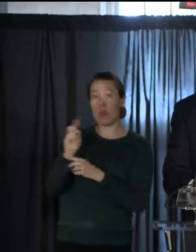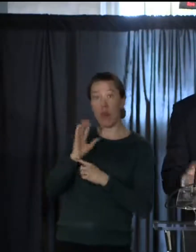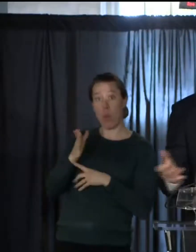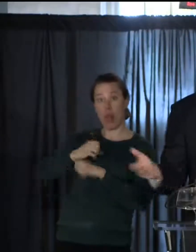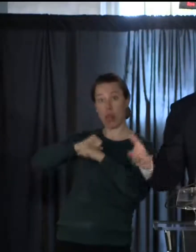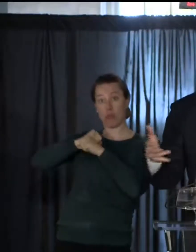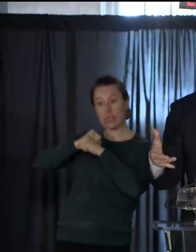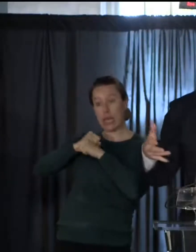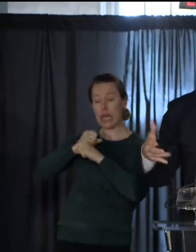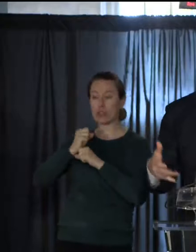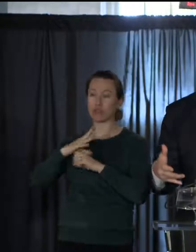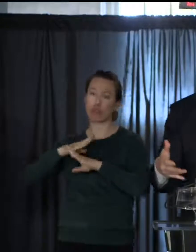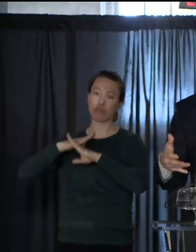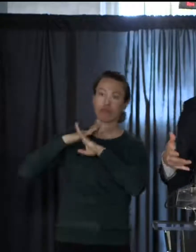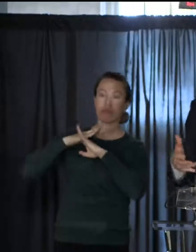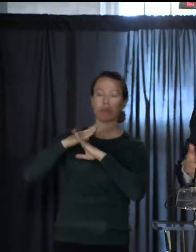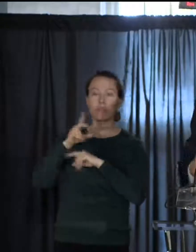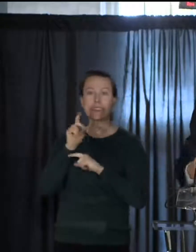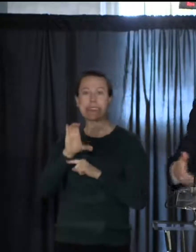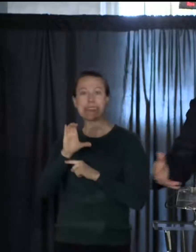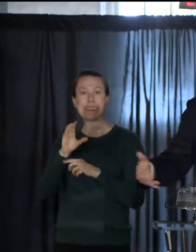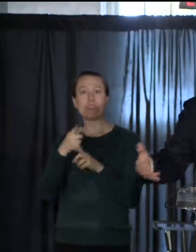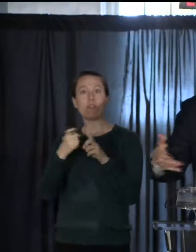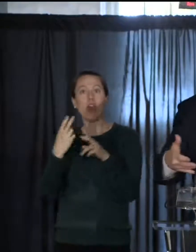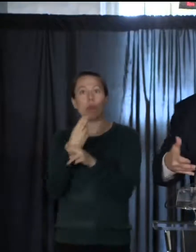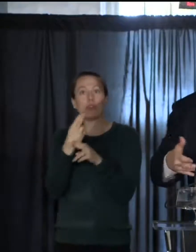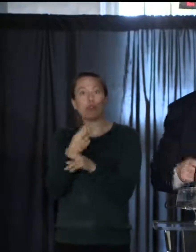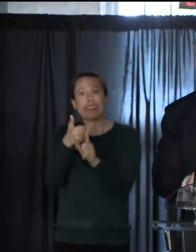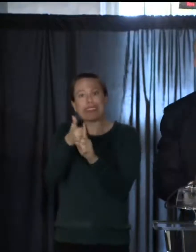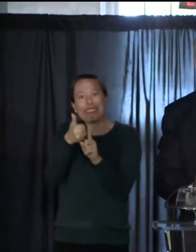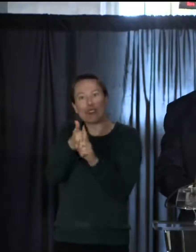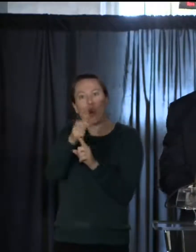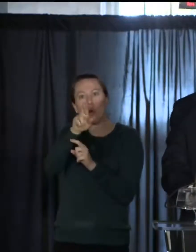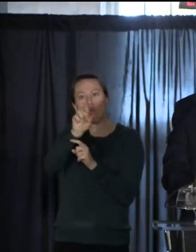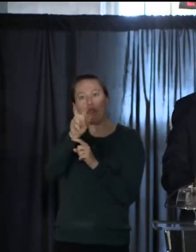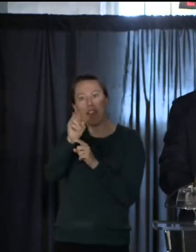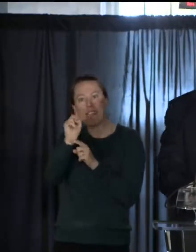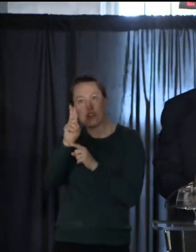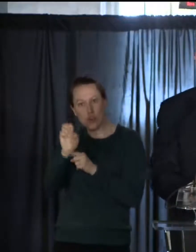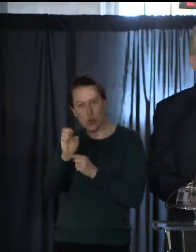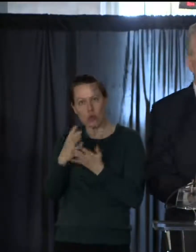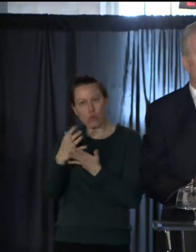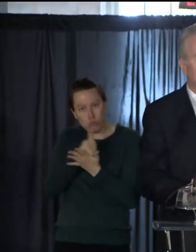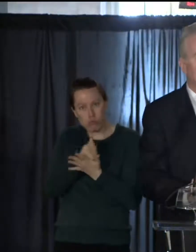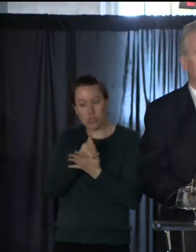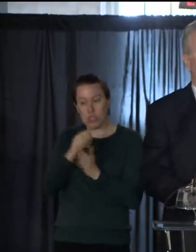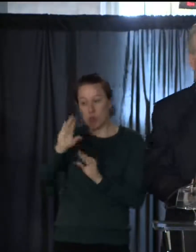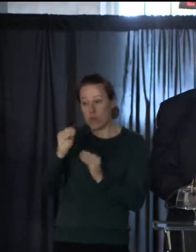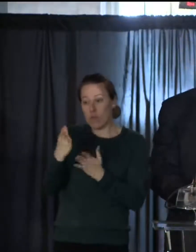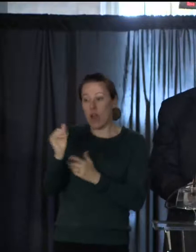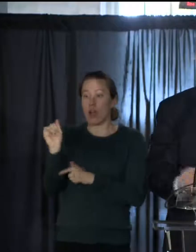PROHIBIT THE DISTRICT OF COLUMBIA FROM USING ITS OWN REVENUES TO PROVIDE ALL WOMEN WITH A FULL RANGE OF